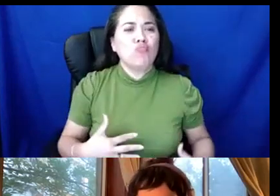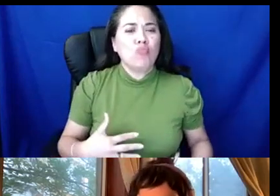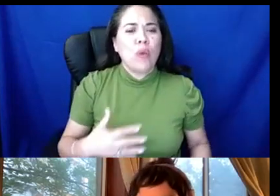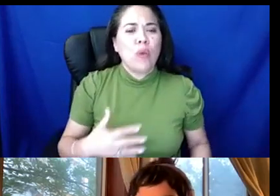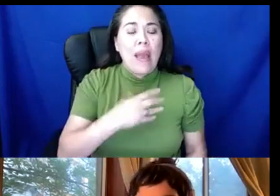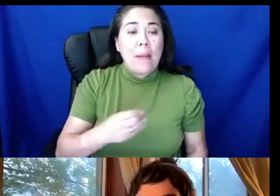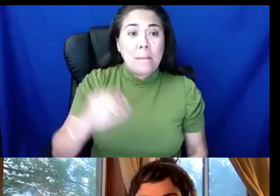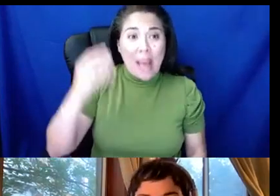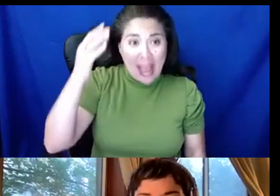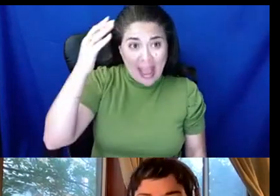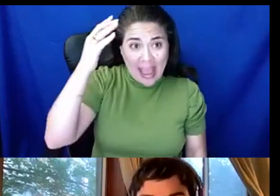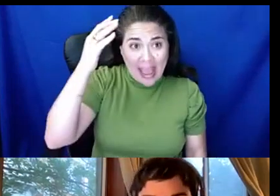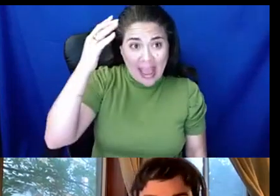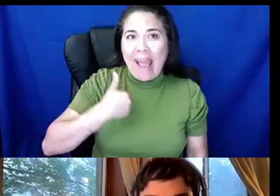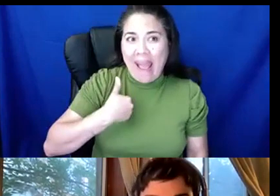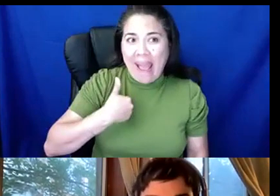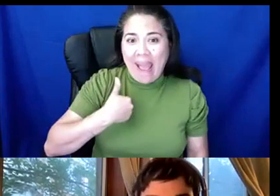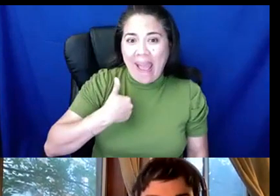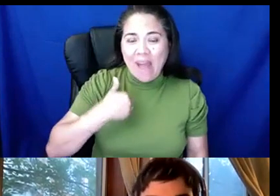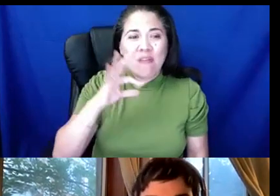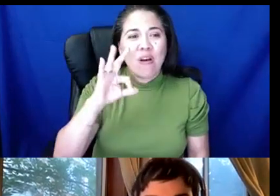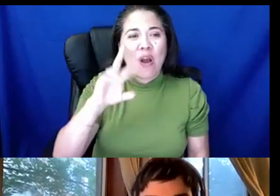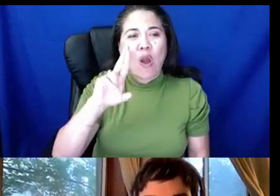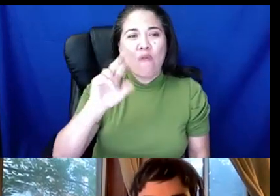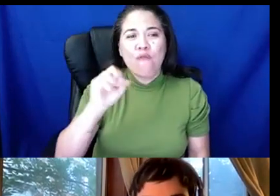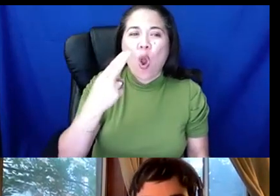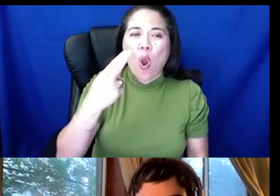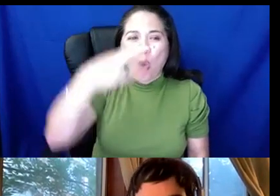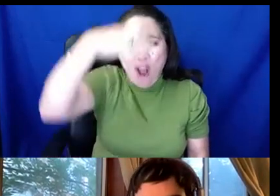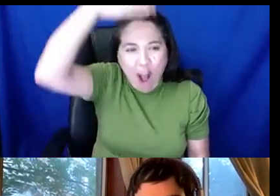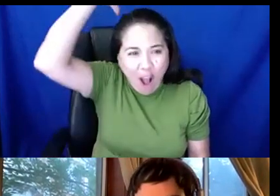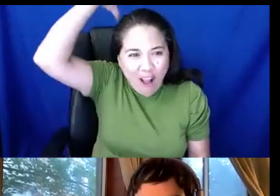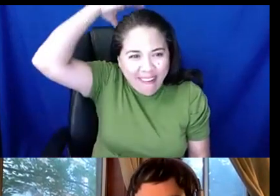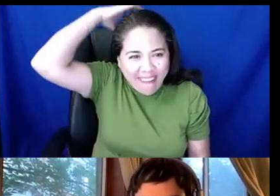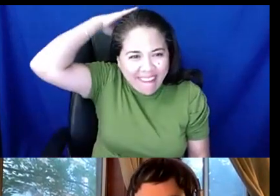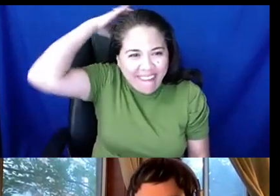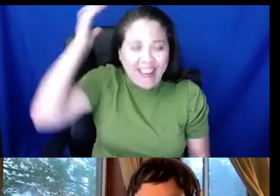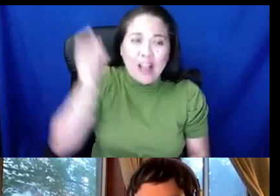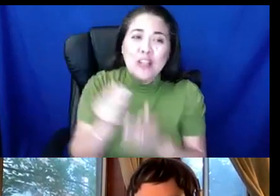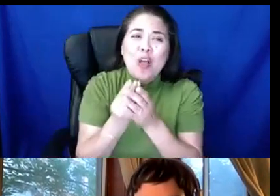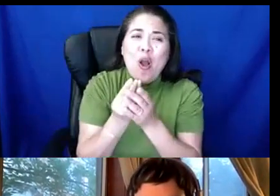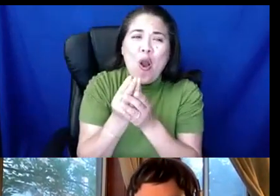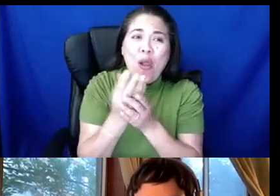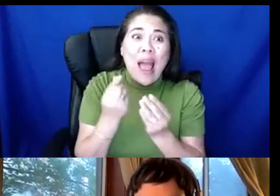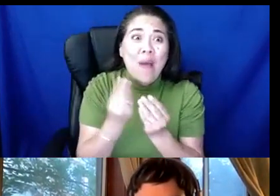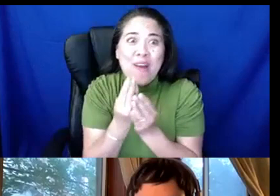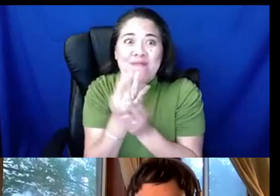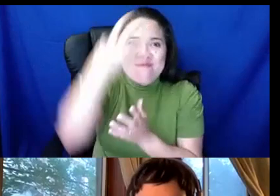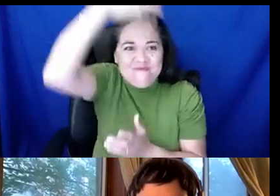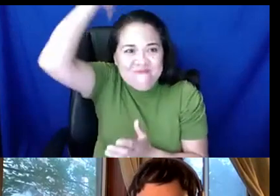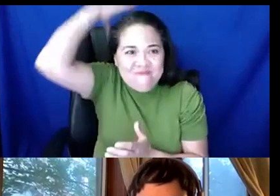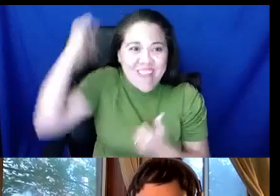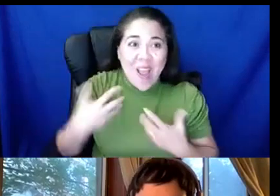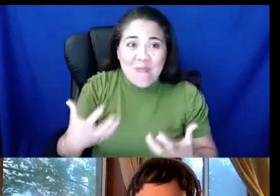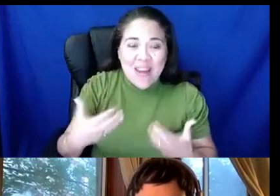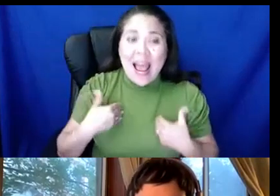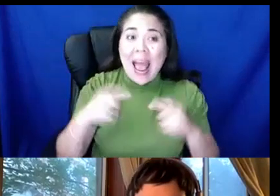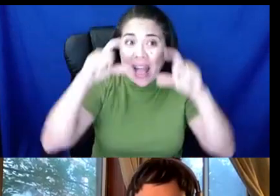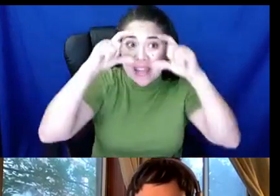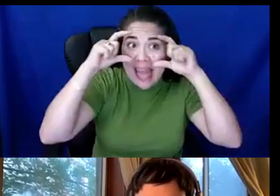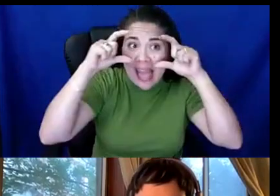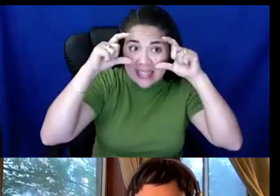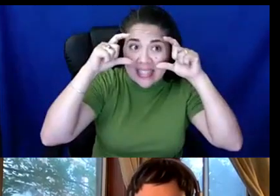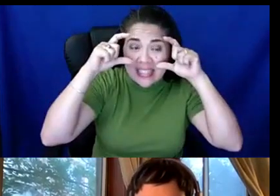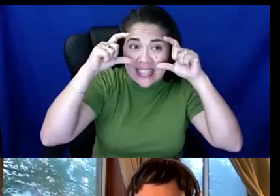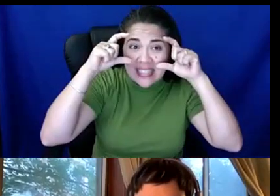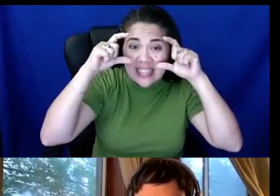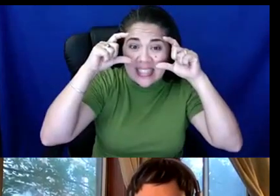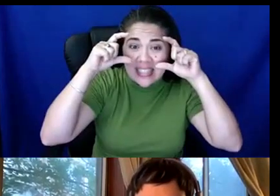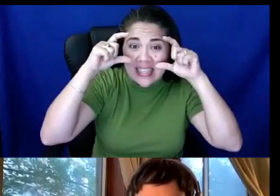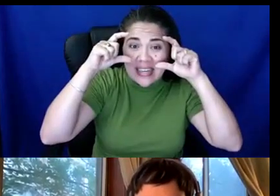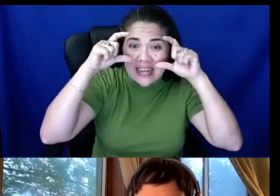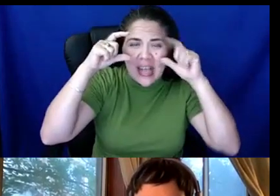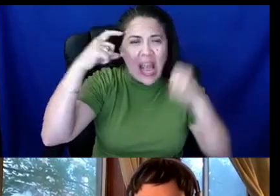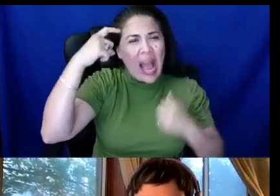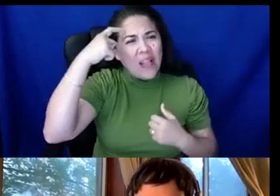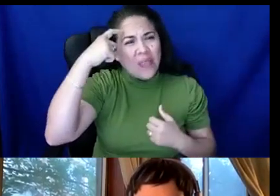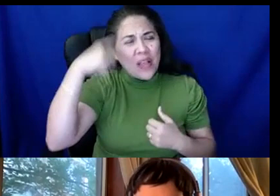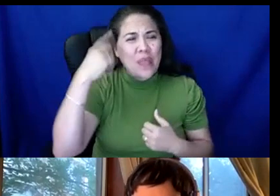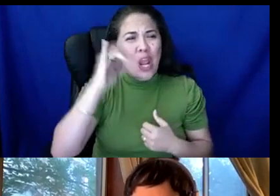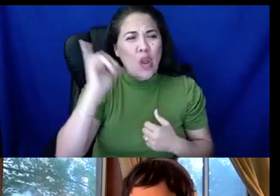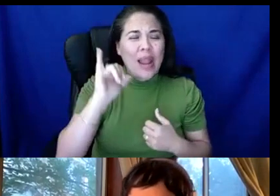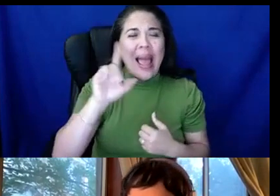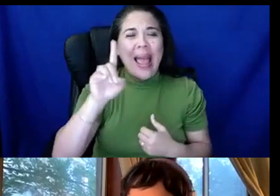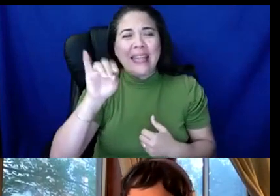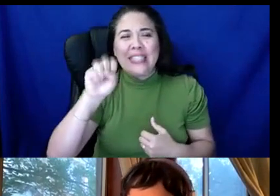Leslie McIntosh: I have like a fro Hawk slash high top that is going very slowly, I wanted to grow faster and i'm wearing these glasses that are, I think of them as like these disco raccoon sort of.